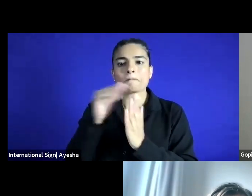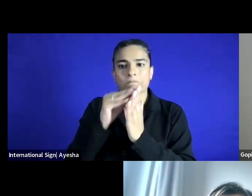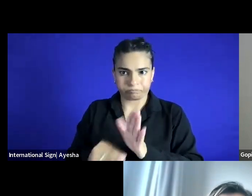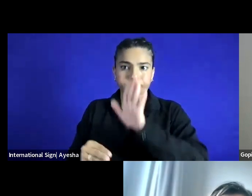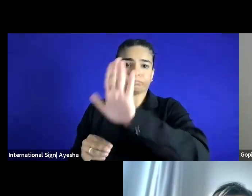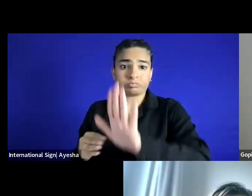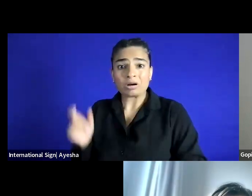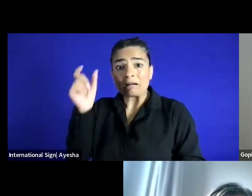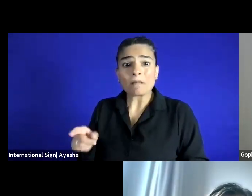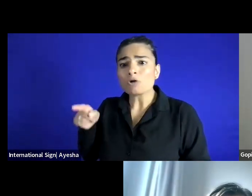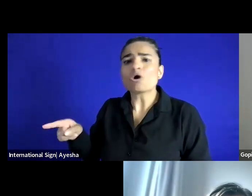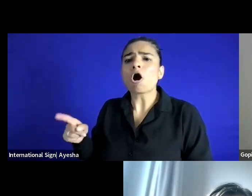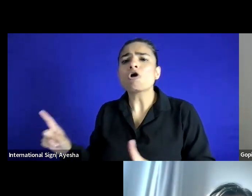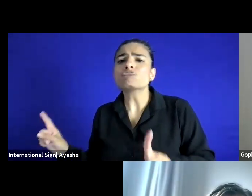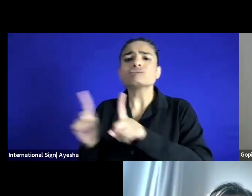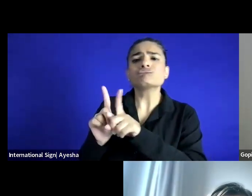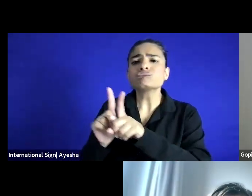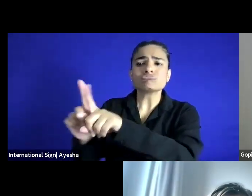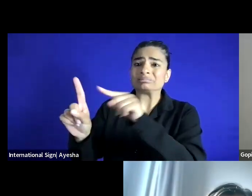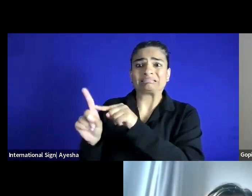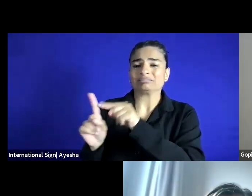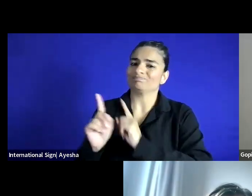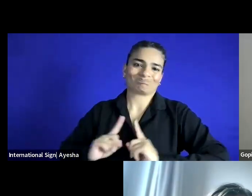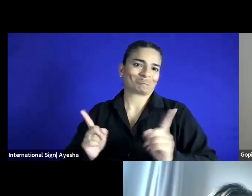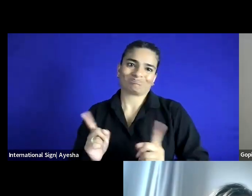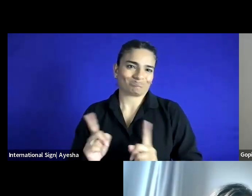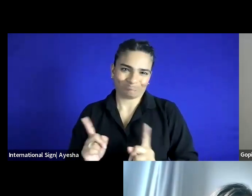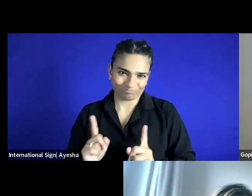Of course, we would like you all to be able to bring your partners, friends, whoever,